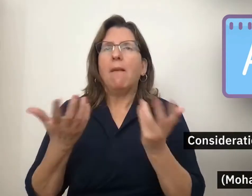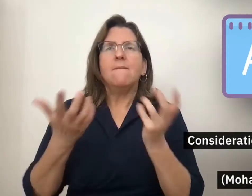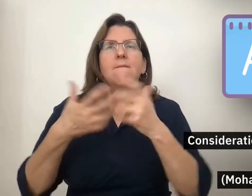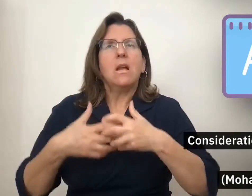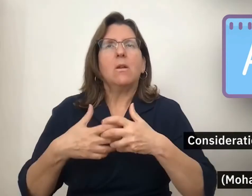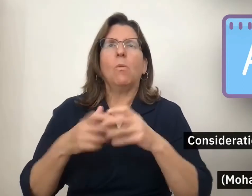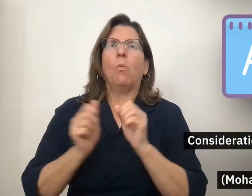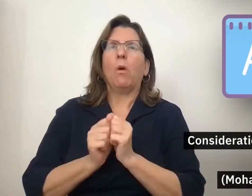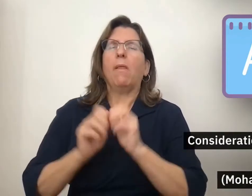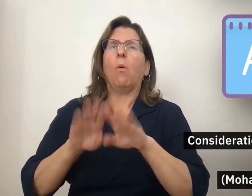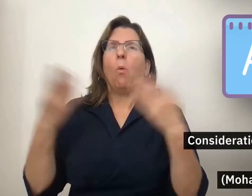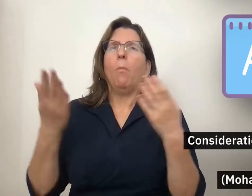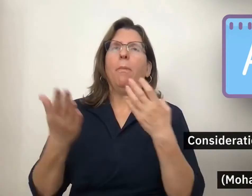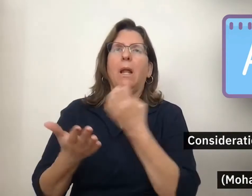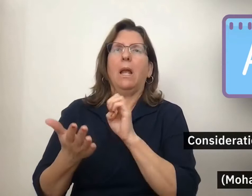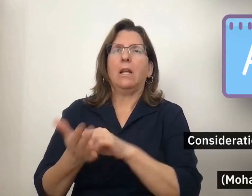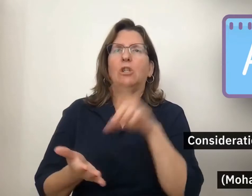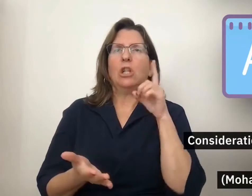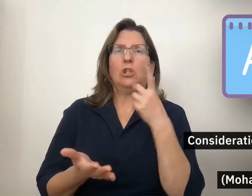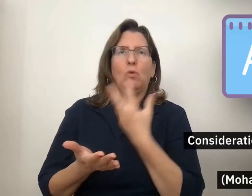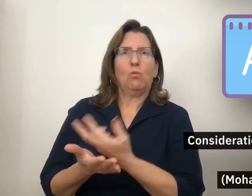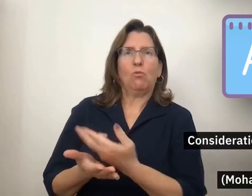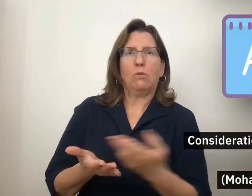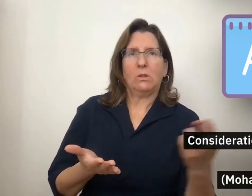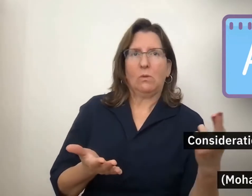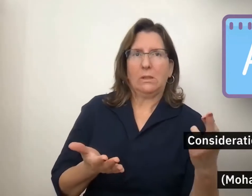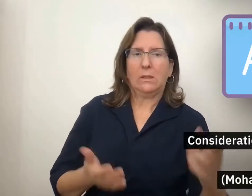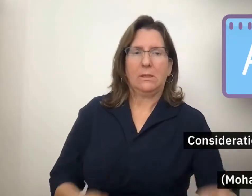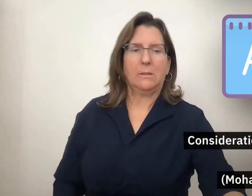How can we work with open education resources as they currently exist?